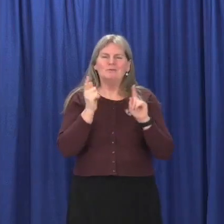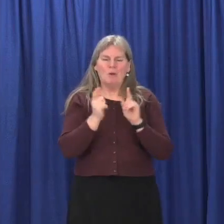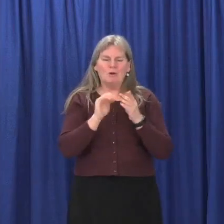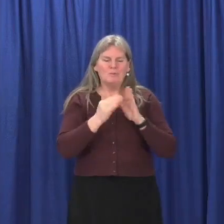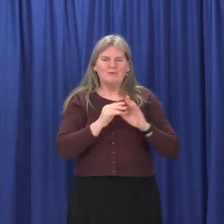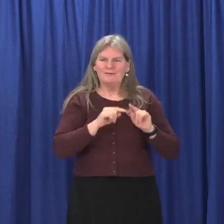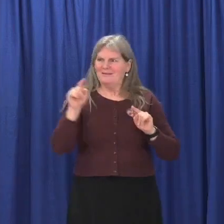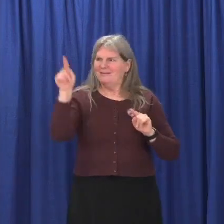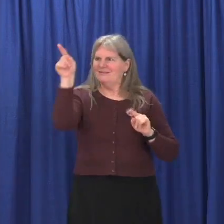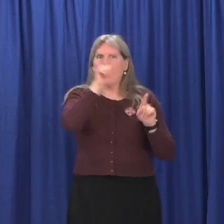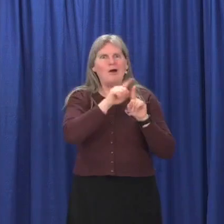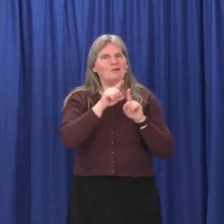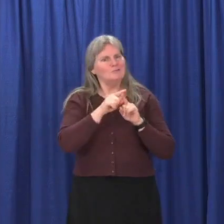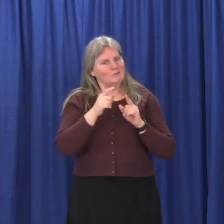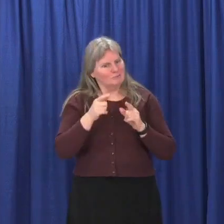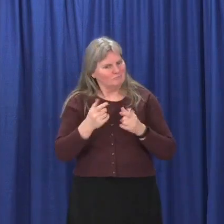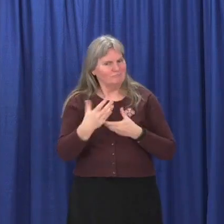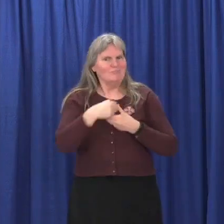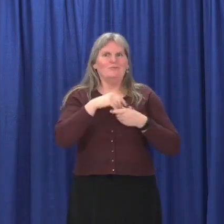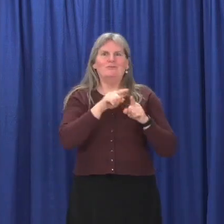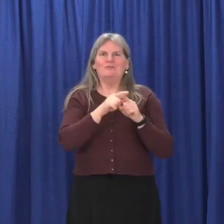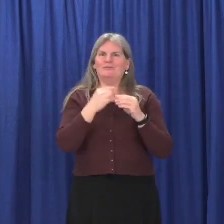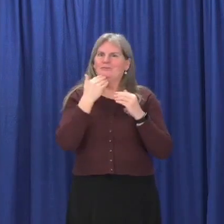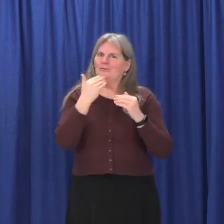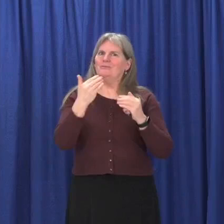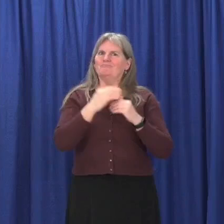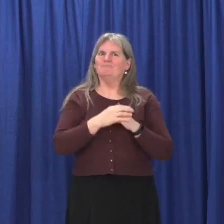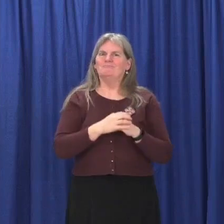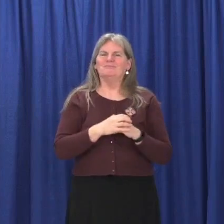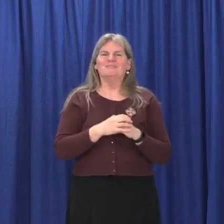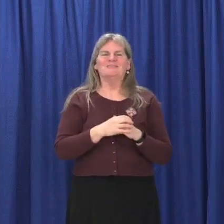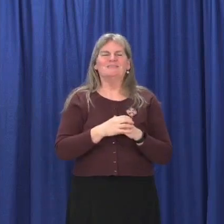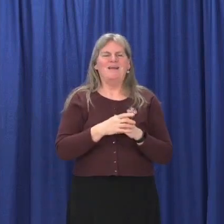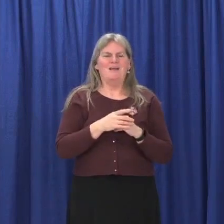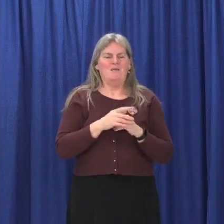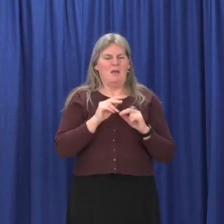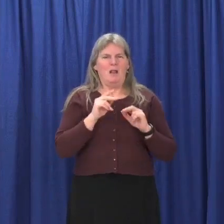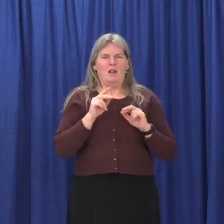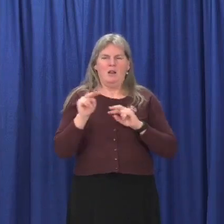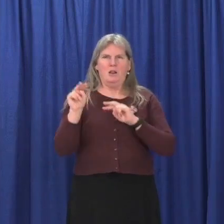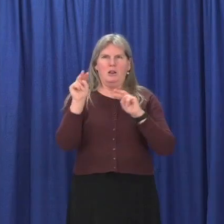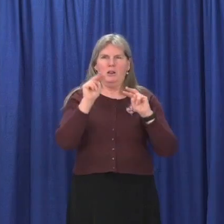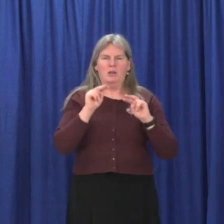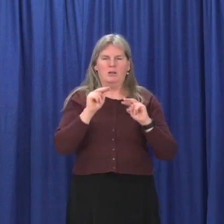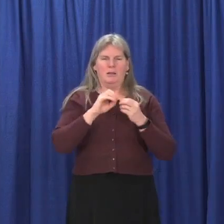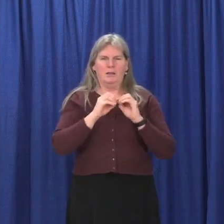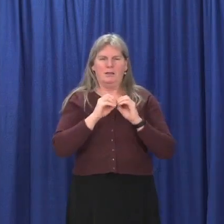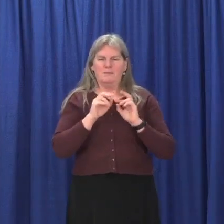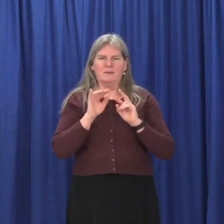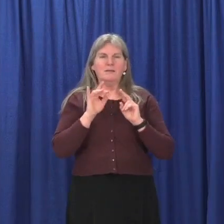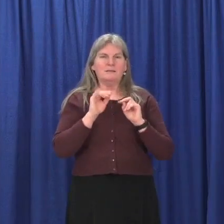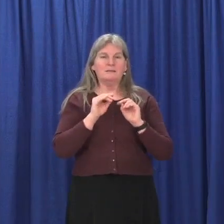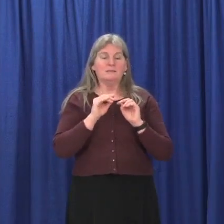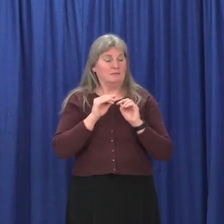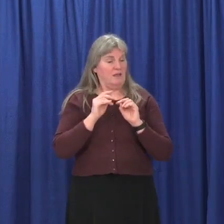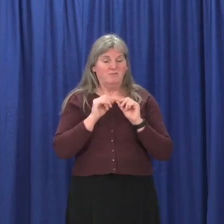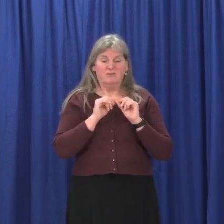So looking at those parameters, it's extremely important. And if we continue at this trend, then we will be in a situation in